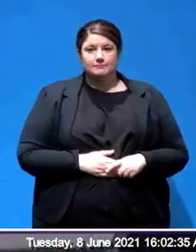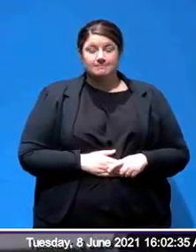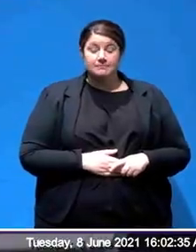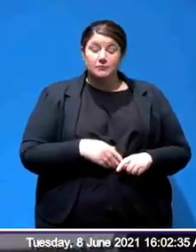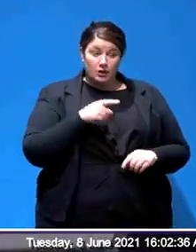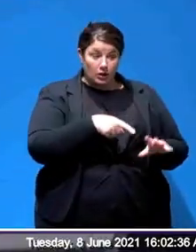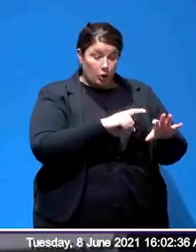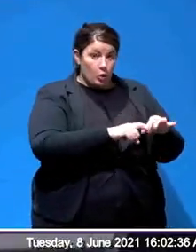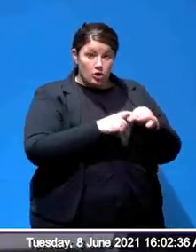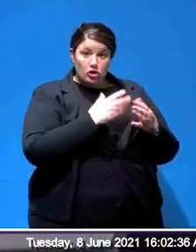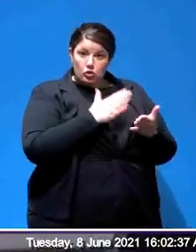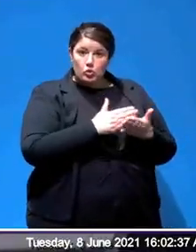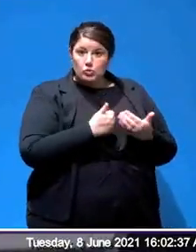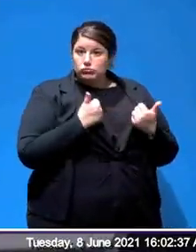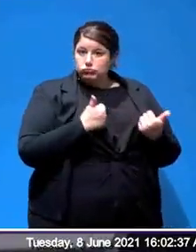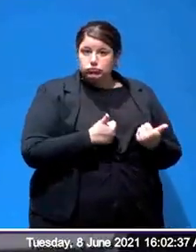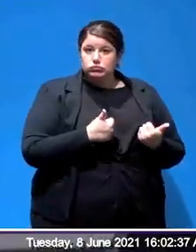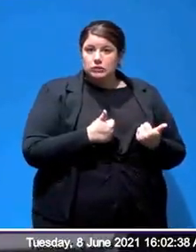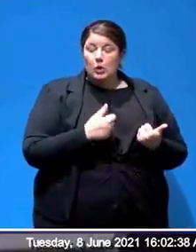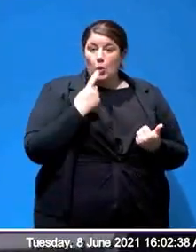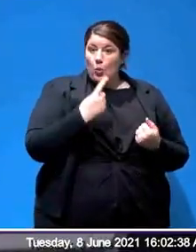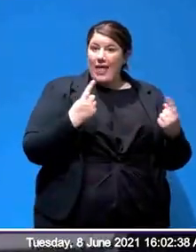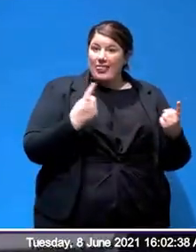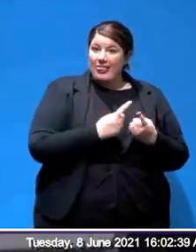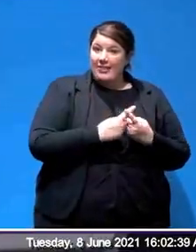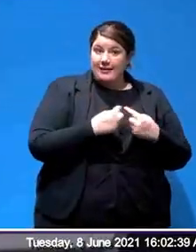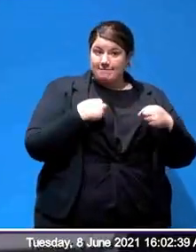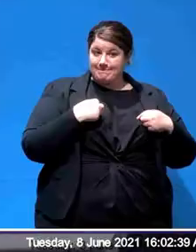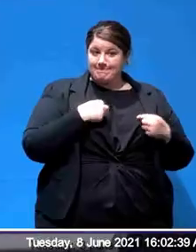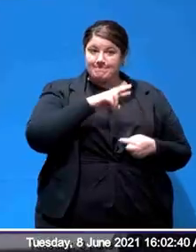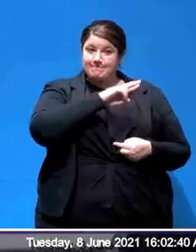And I think, one of the main things that I do is I --- the first person that